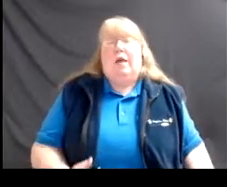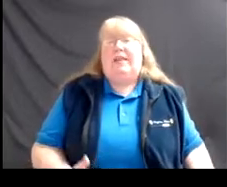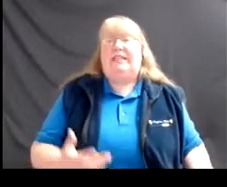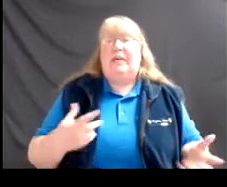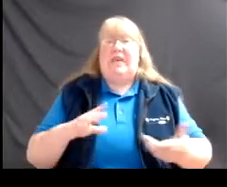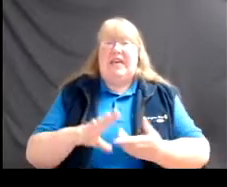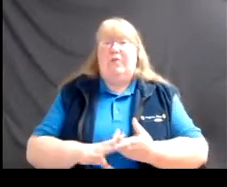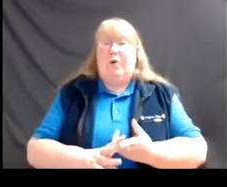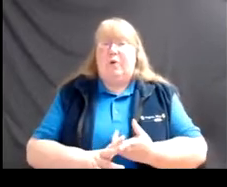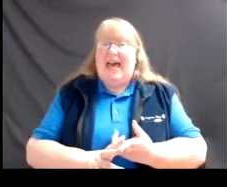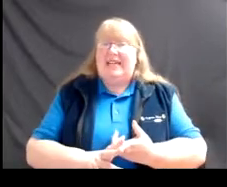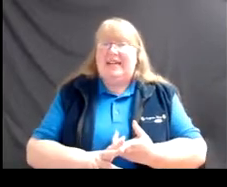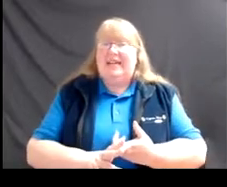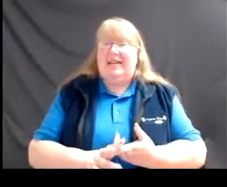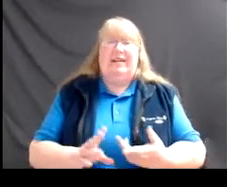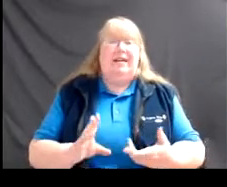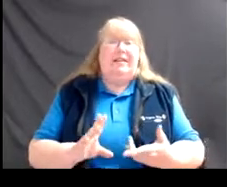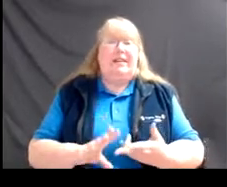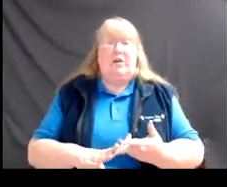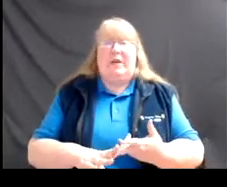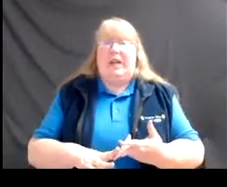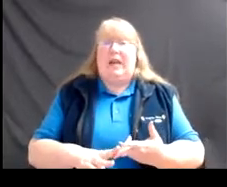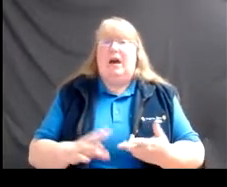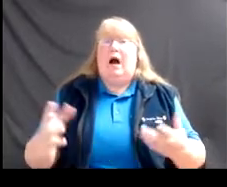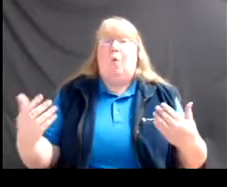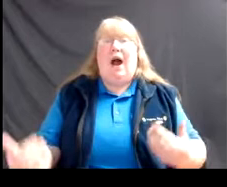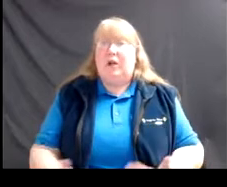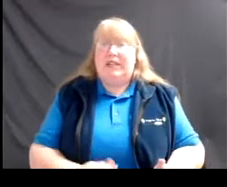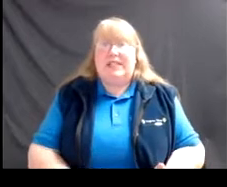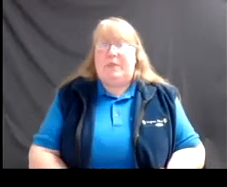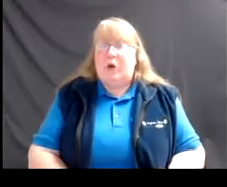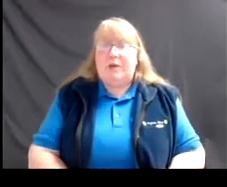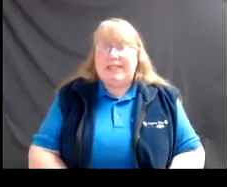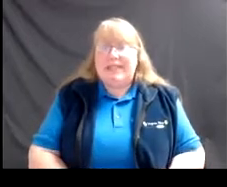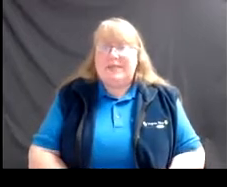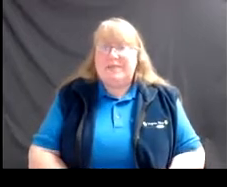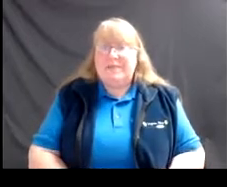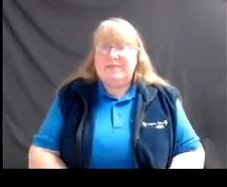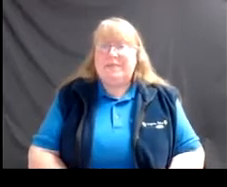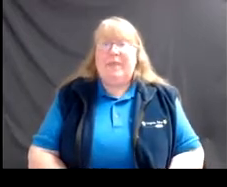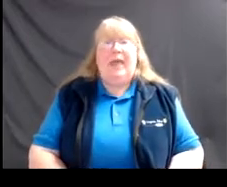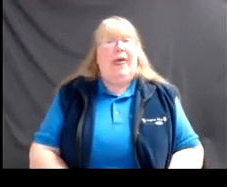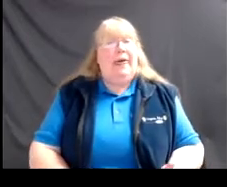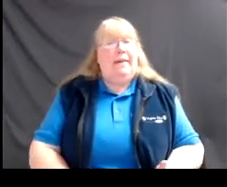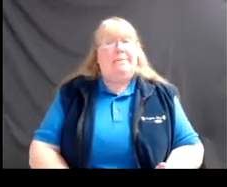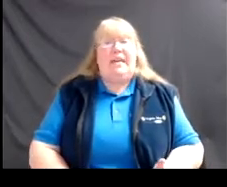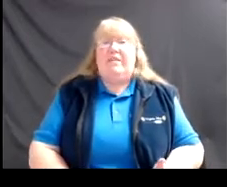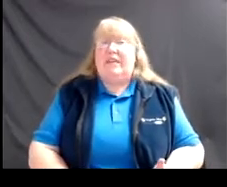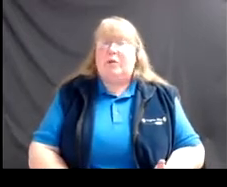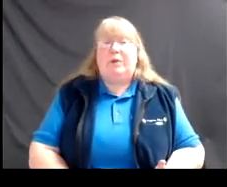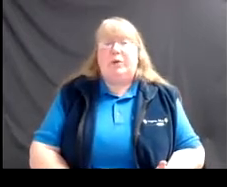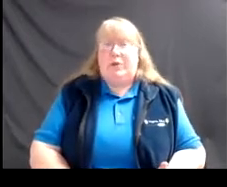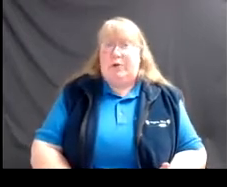These can be infrared, these can be a wireless speaker system, many of these are Bluetooth